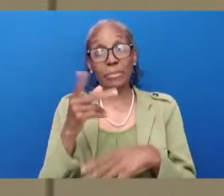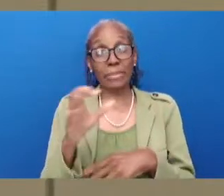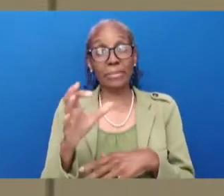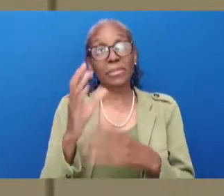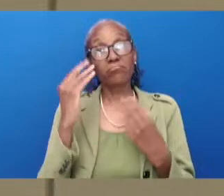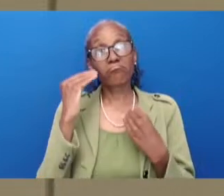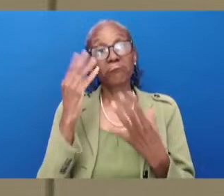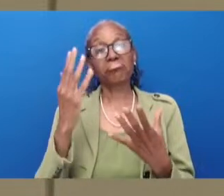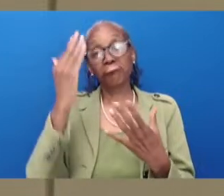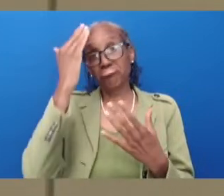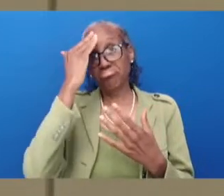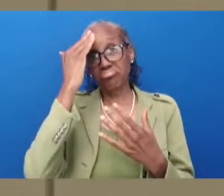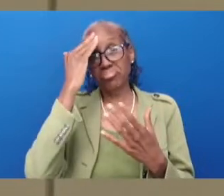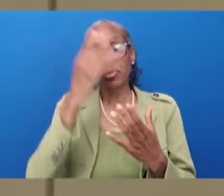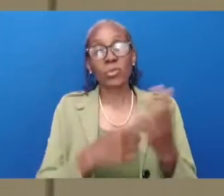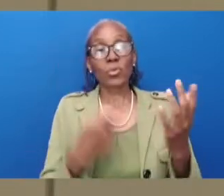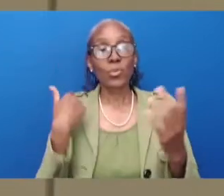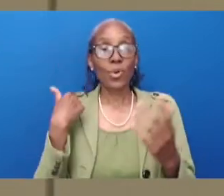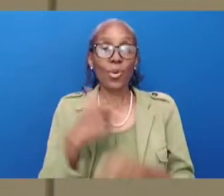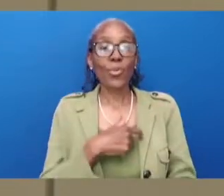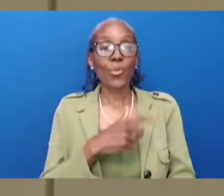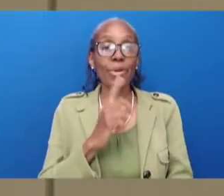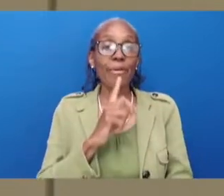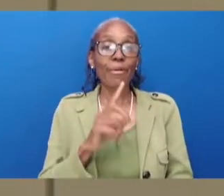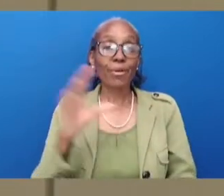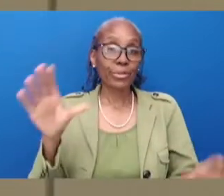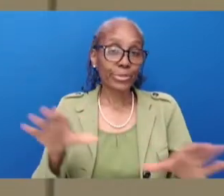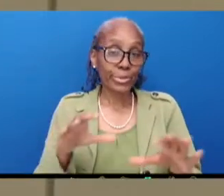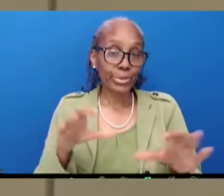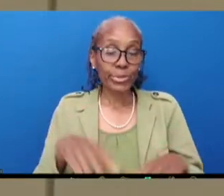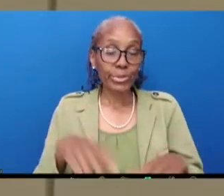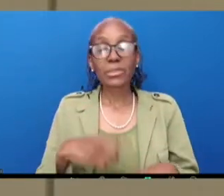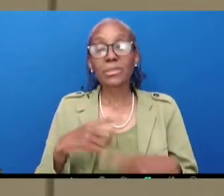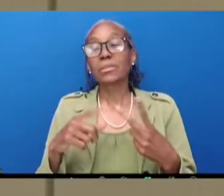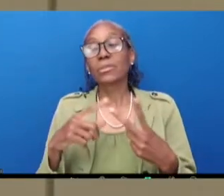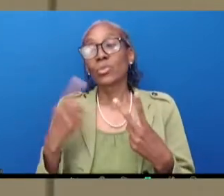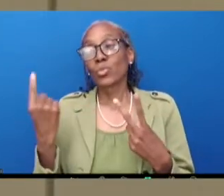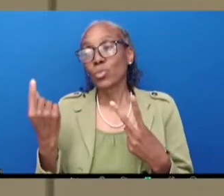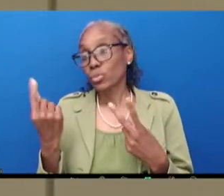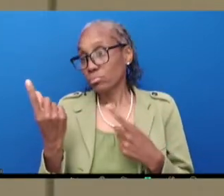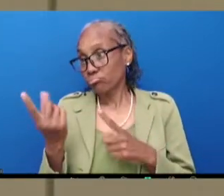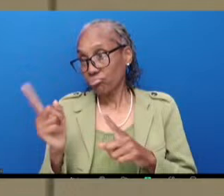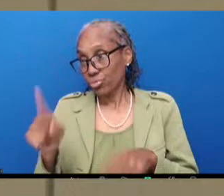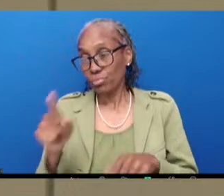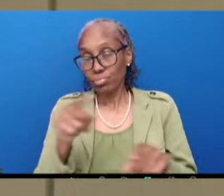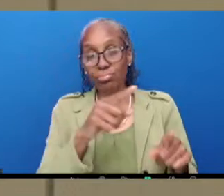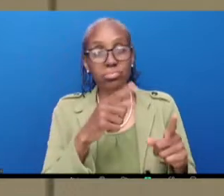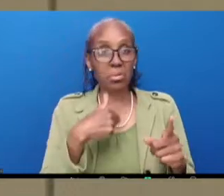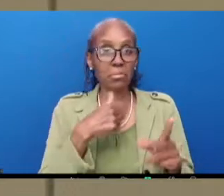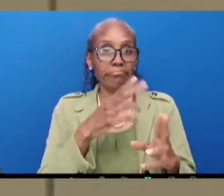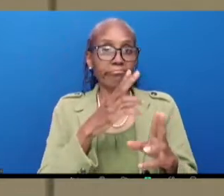TO MAKE SURE THAT THE GENERAL